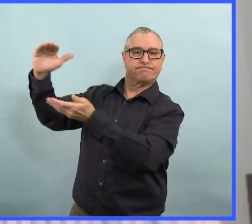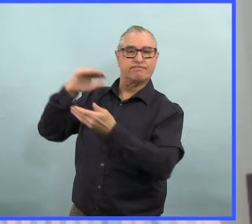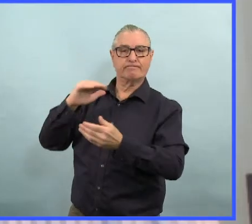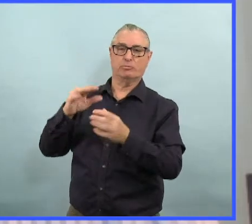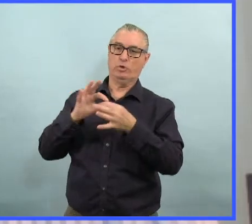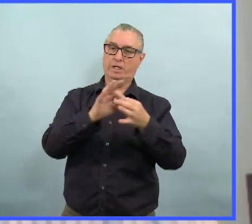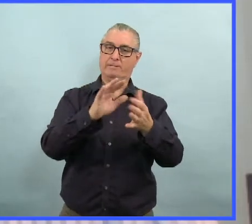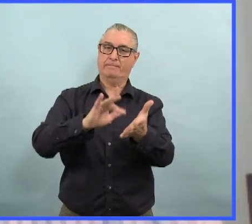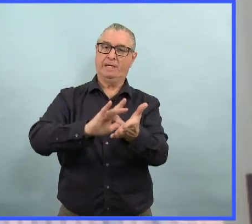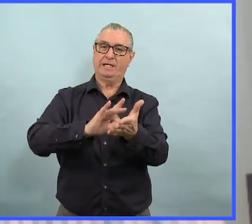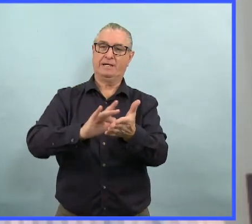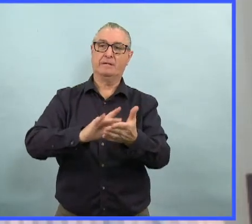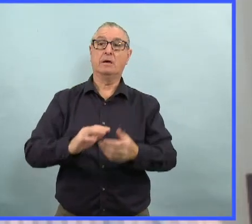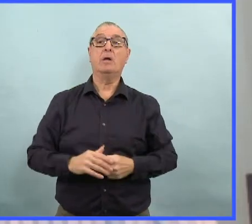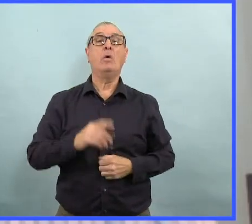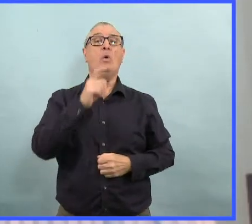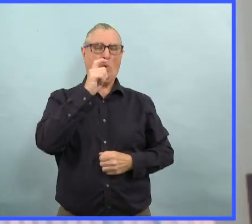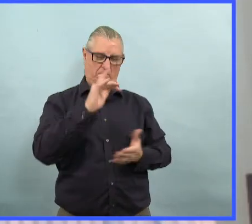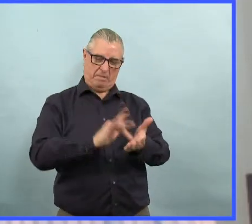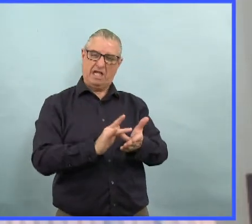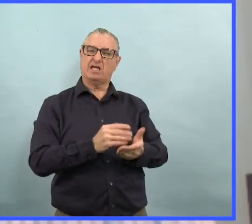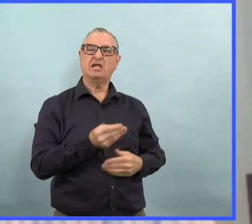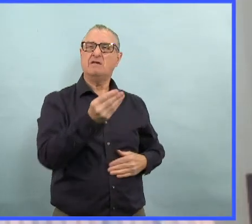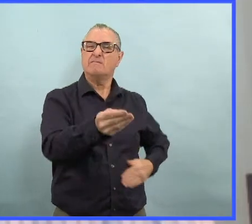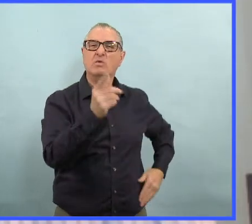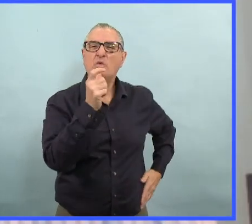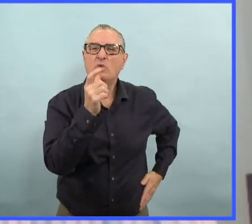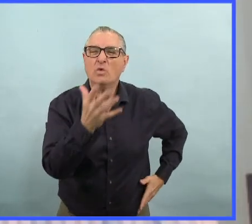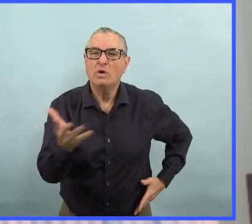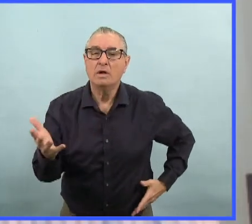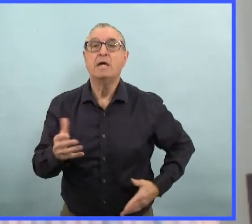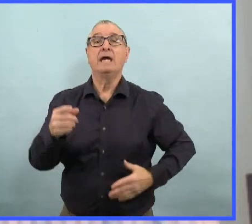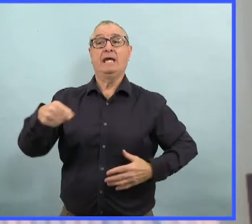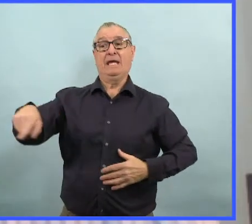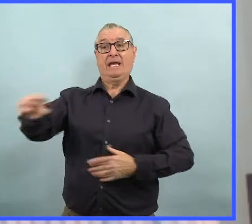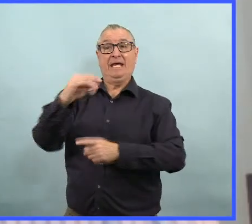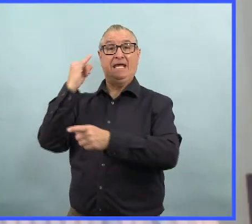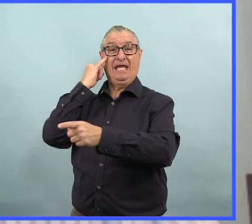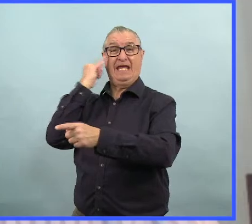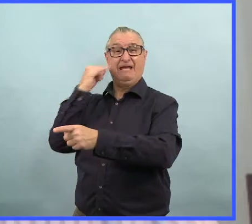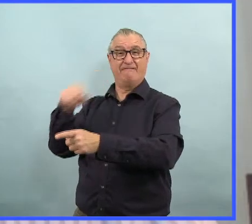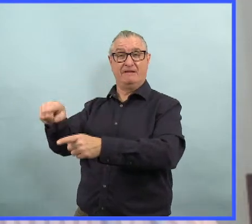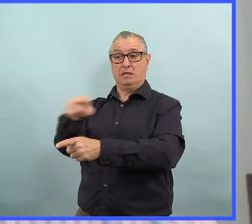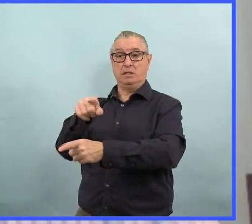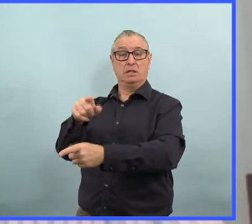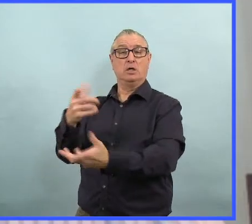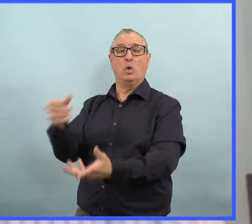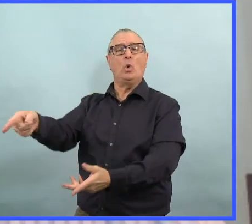and again we the purpose of this is to decrease that strain on the healthcare system so